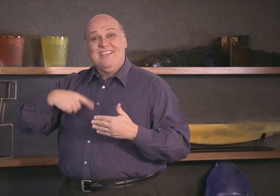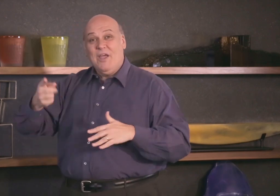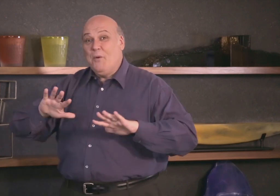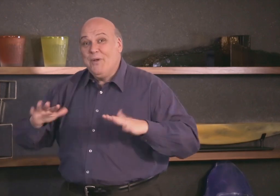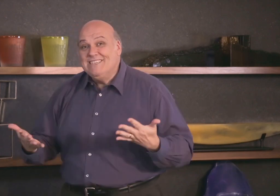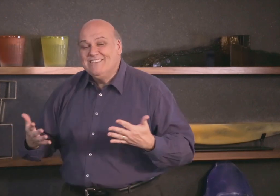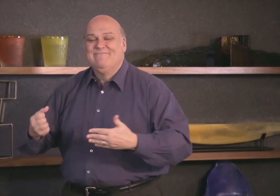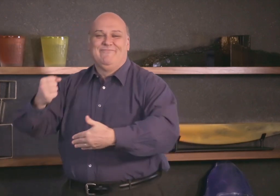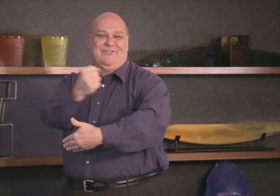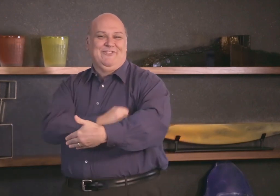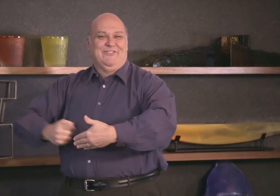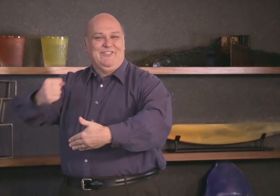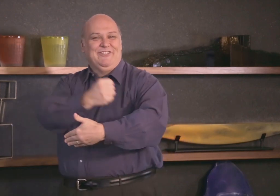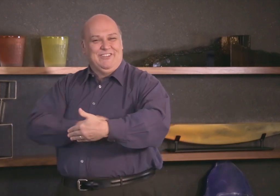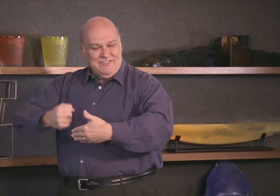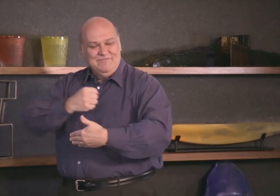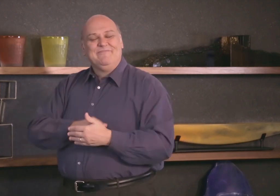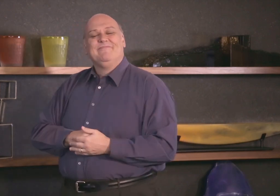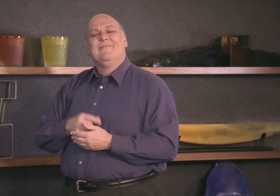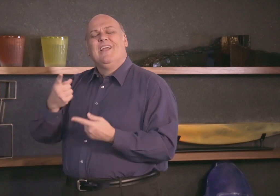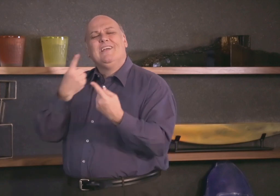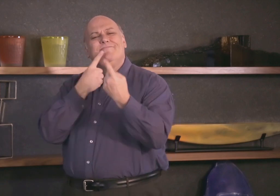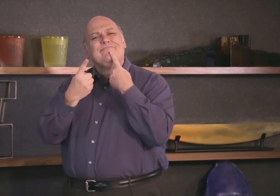What's next... it's time to talk about CookSign!